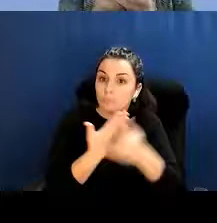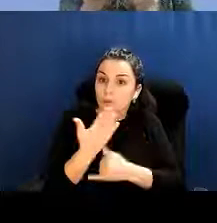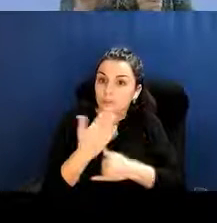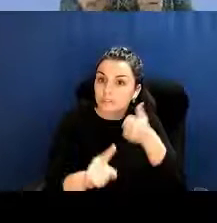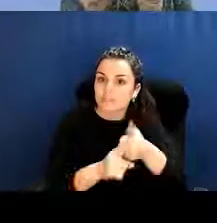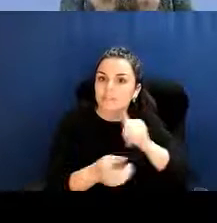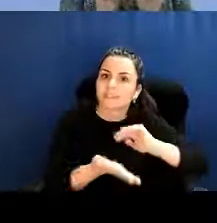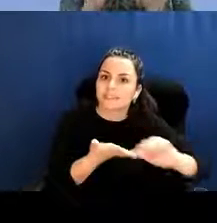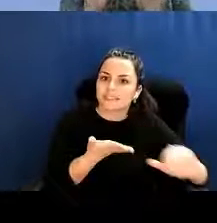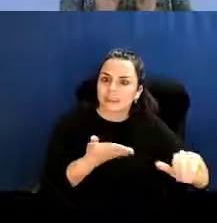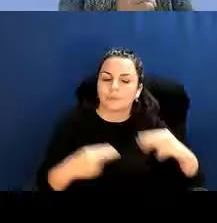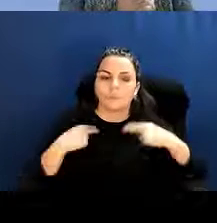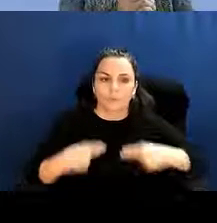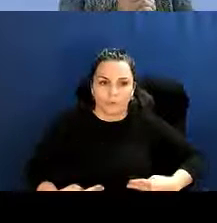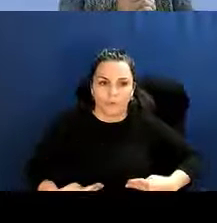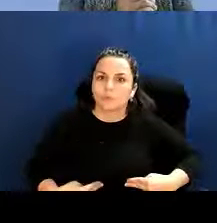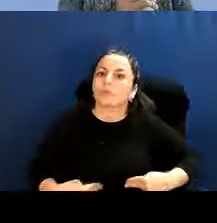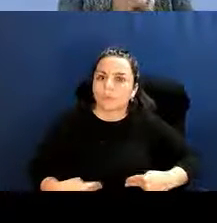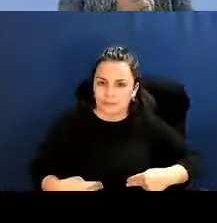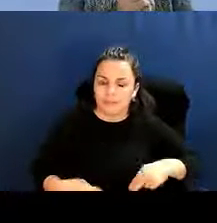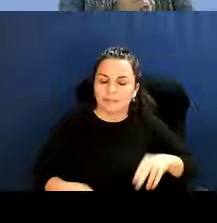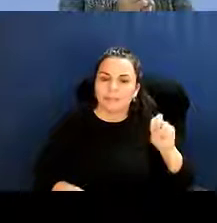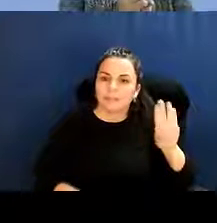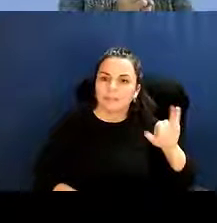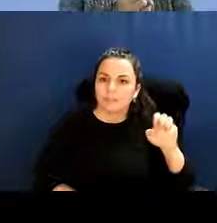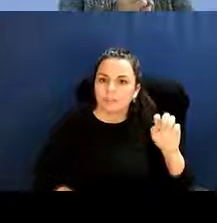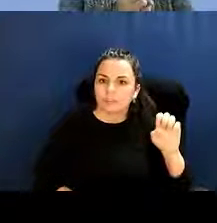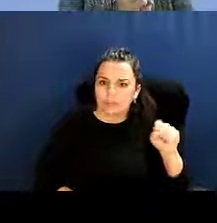All those terms in blue, they have special meanings.